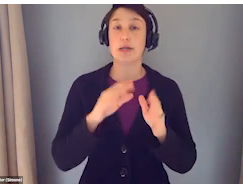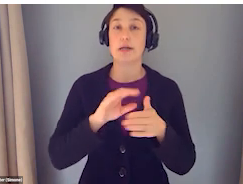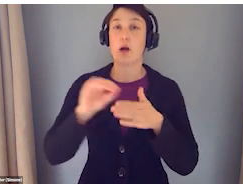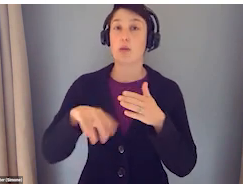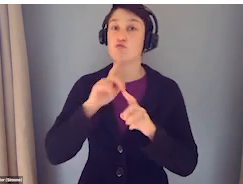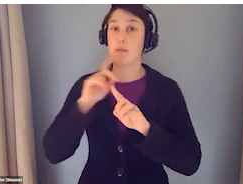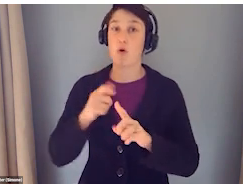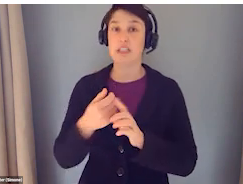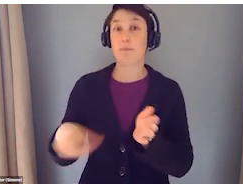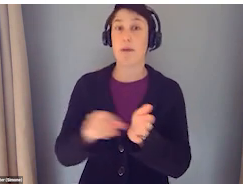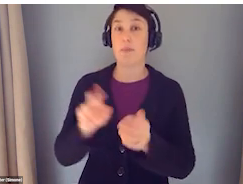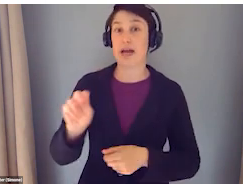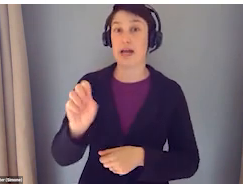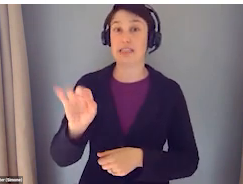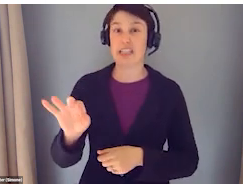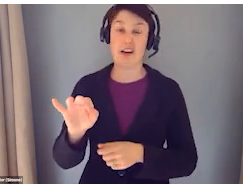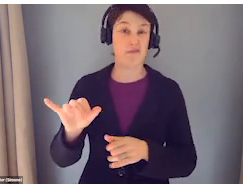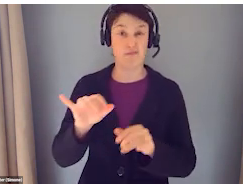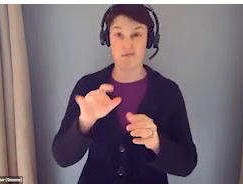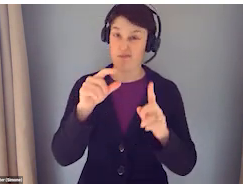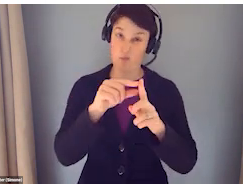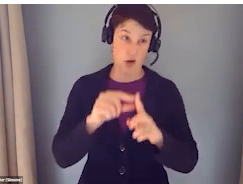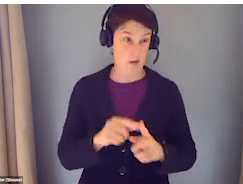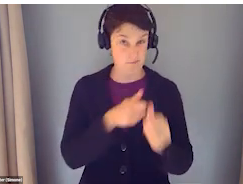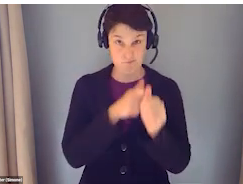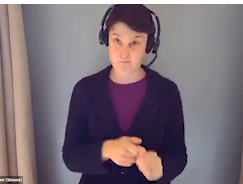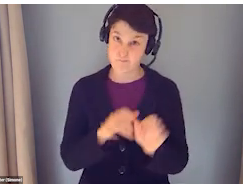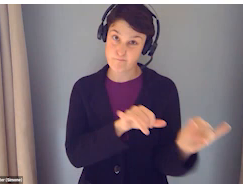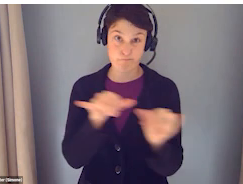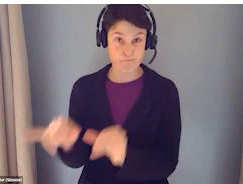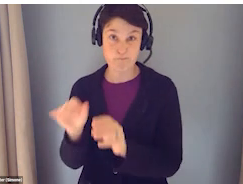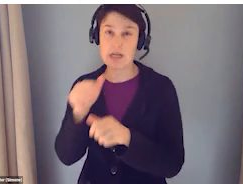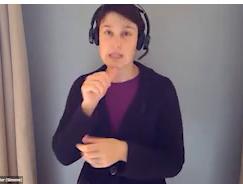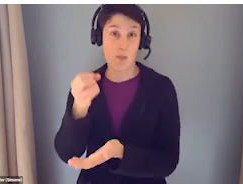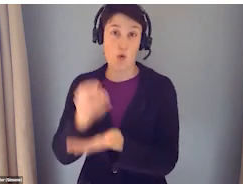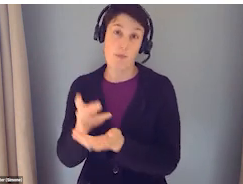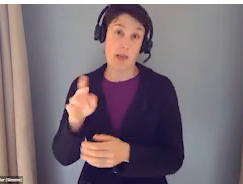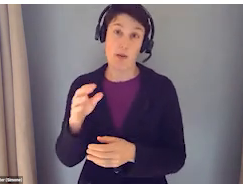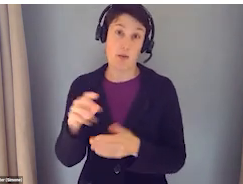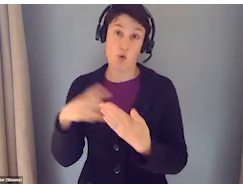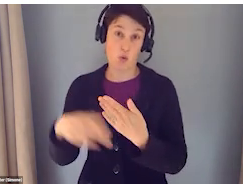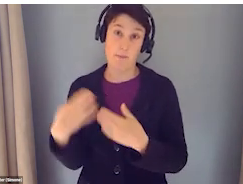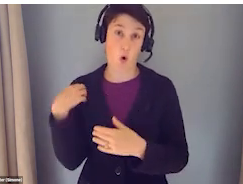It's not actually approved by the program officer. It is put up. It is in the words of the PI.